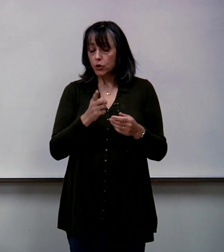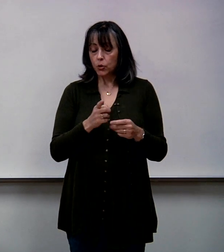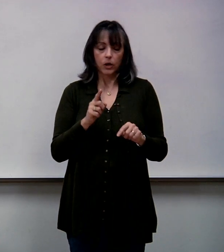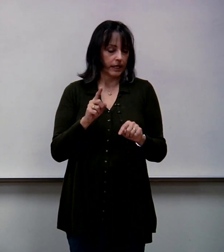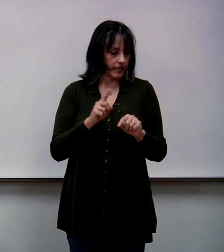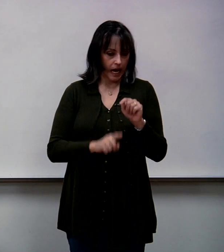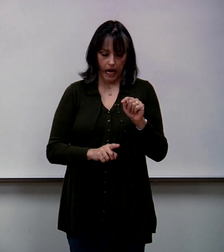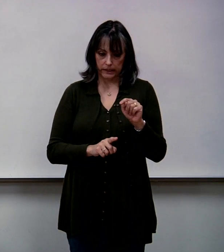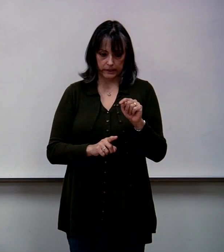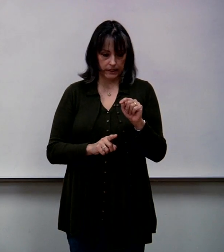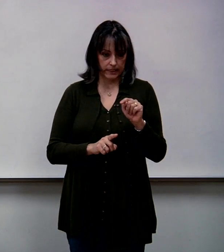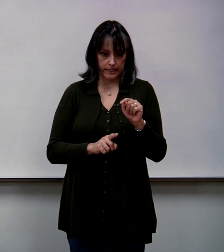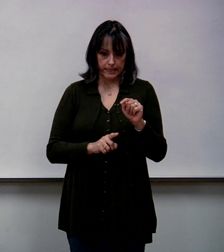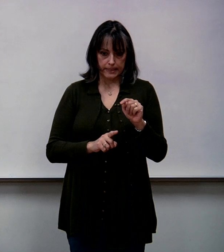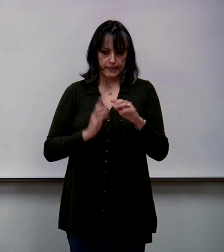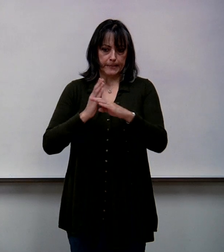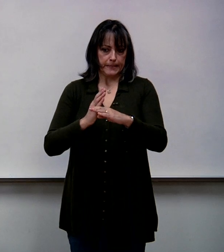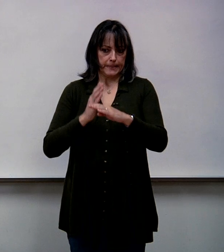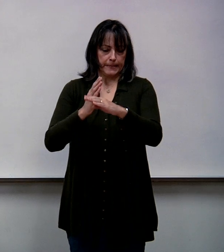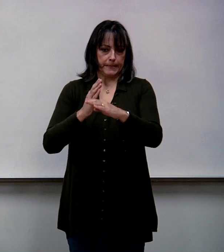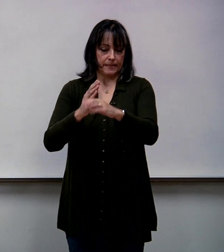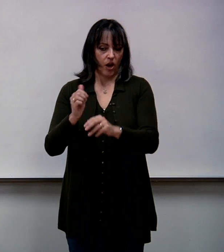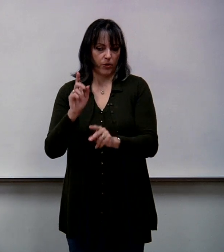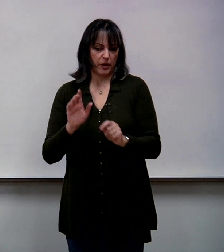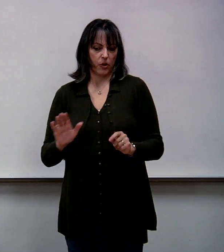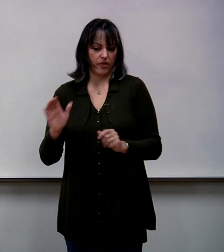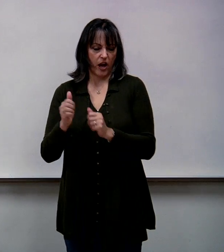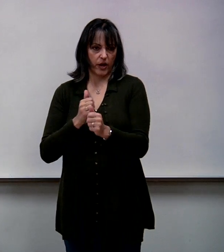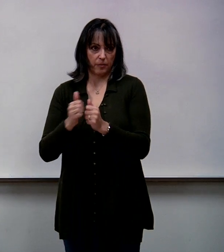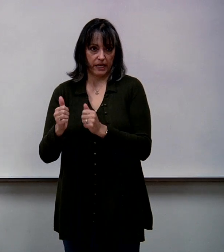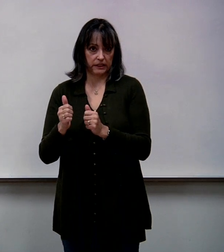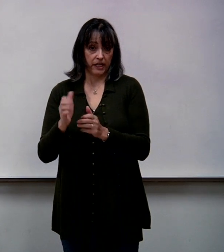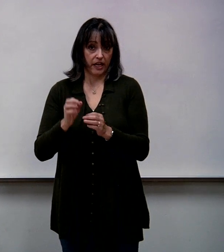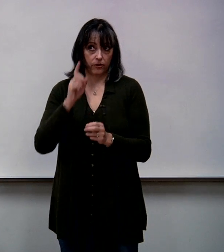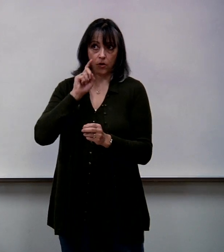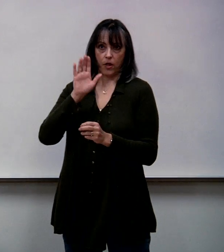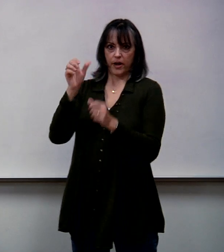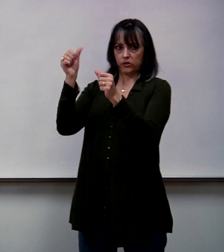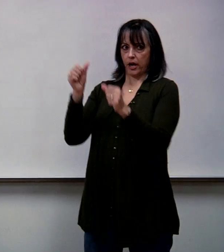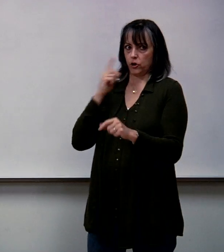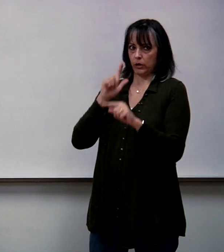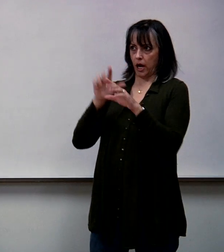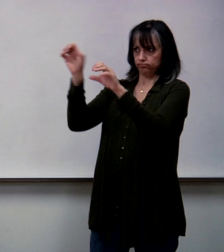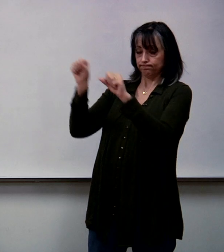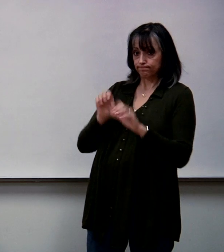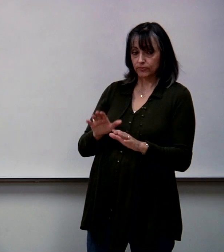get in the way of any of the other candidates campaigns. So that includes tearing down fliers, spreading rumors